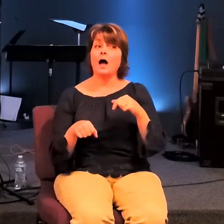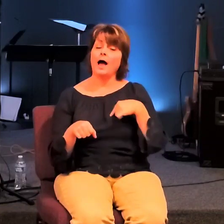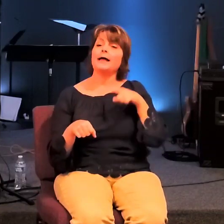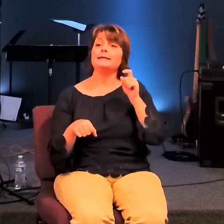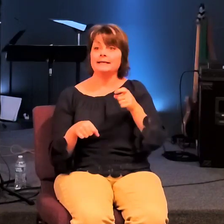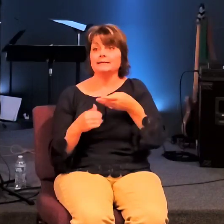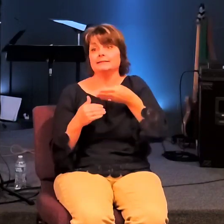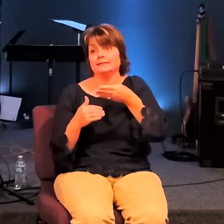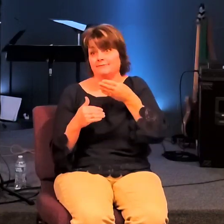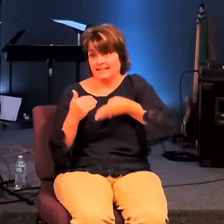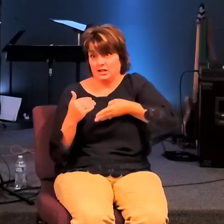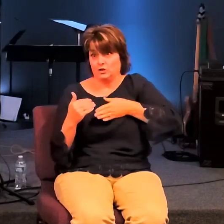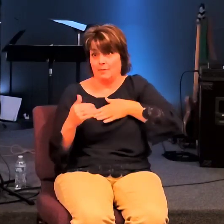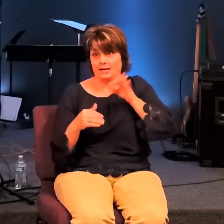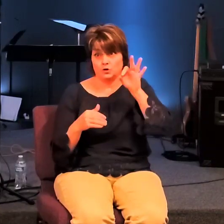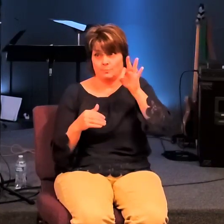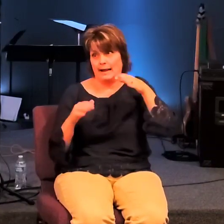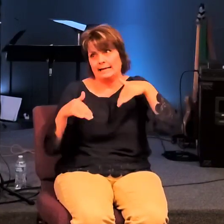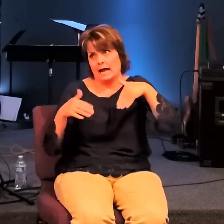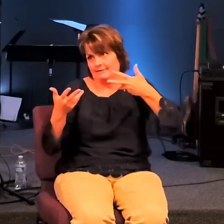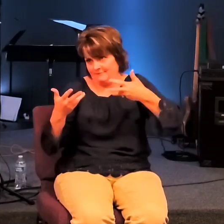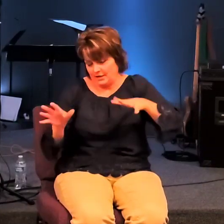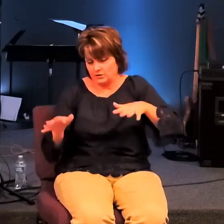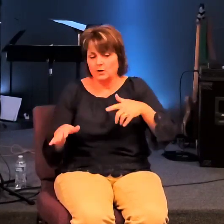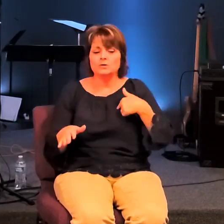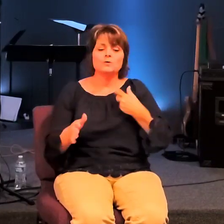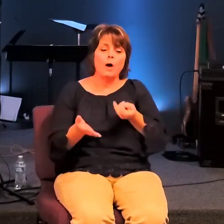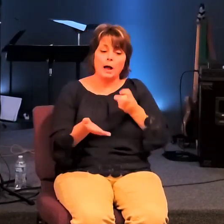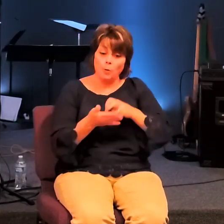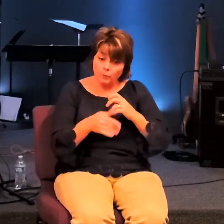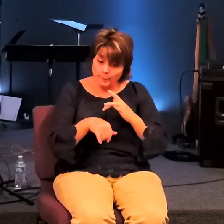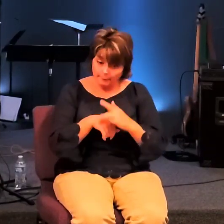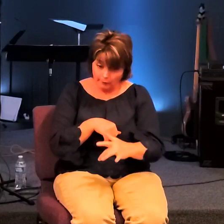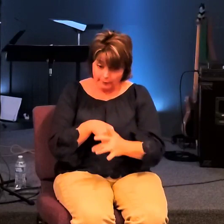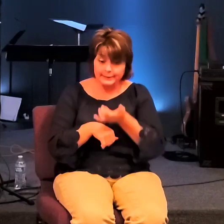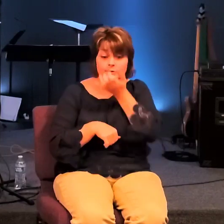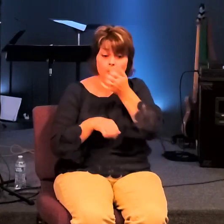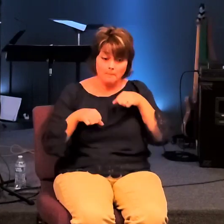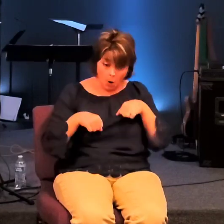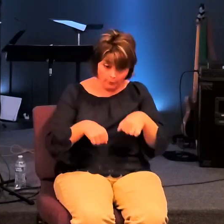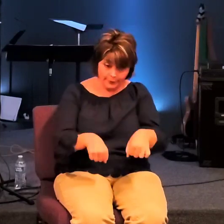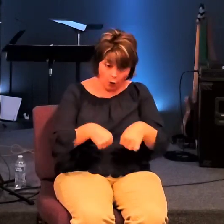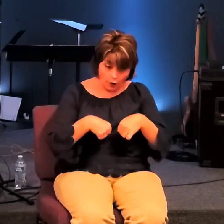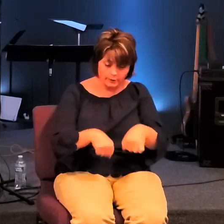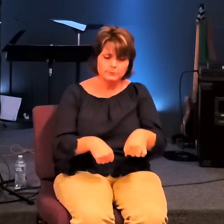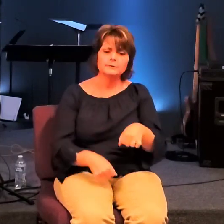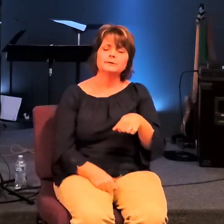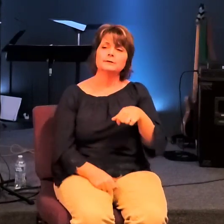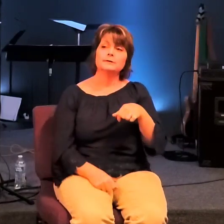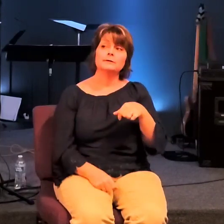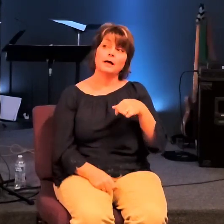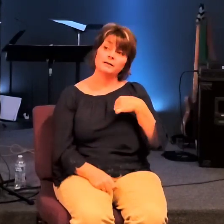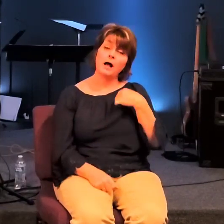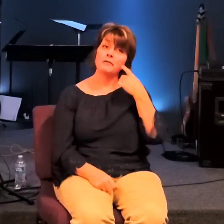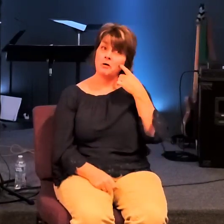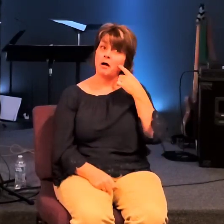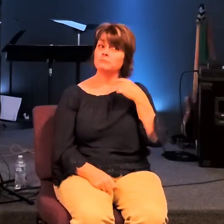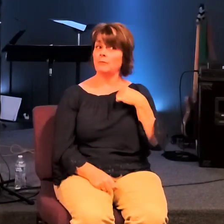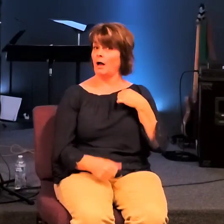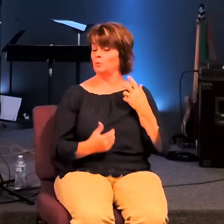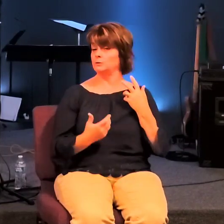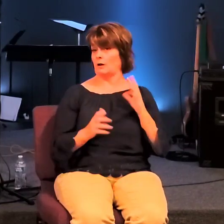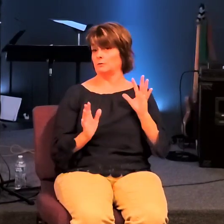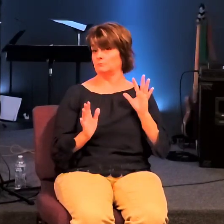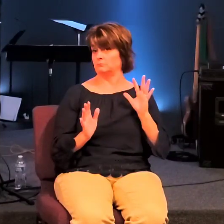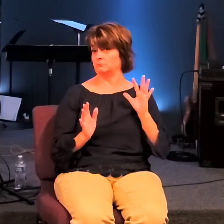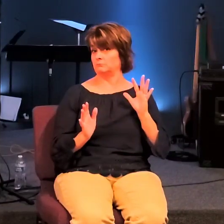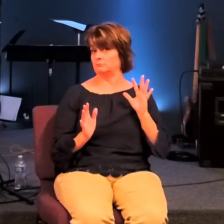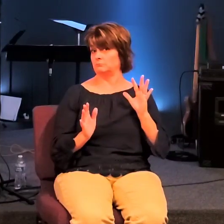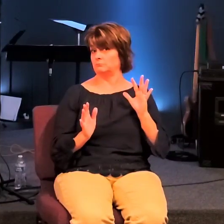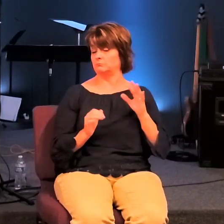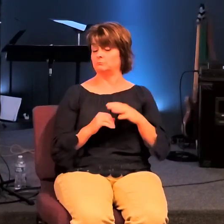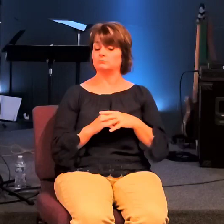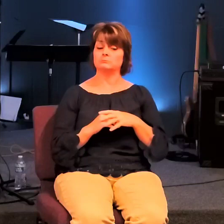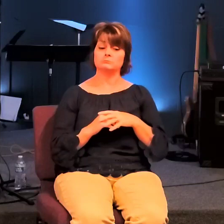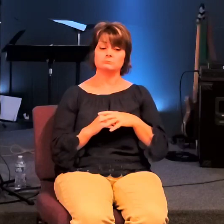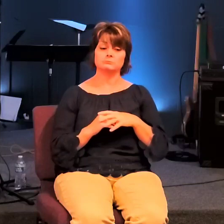finishing and so I got up early to mow the yard and I thought I was done and I'm going